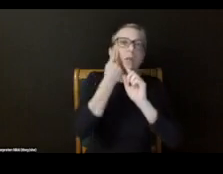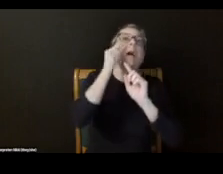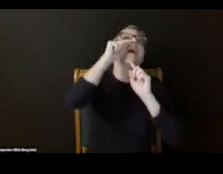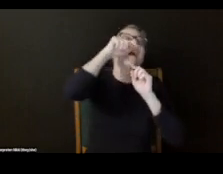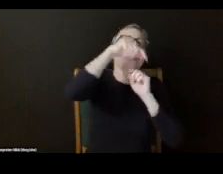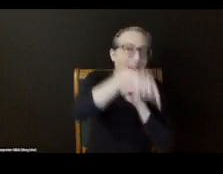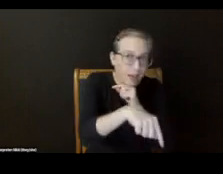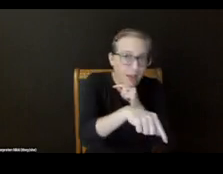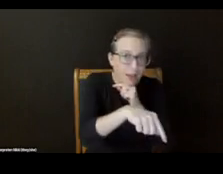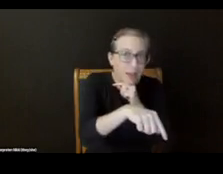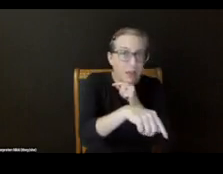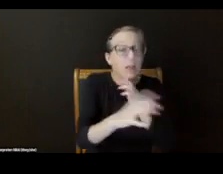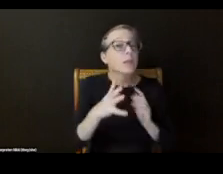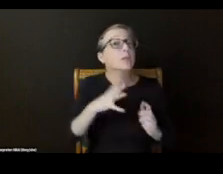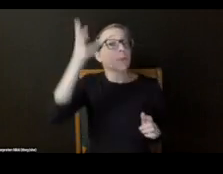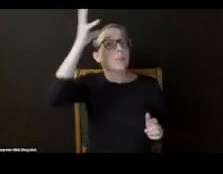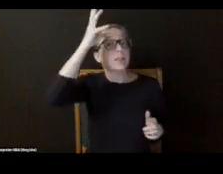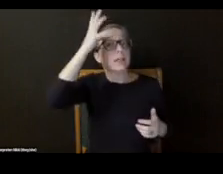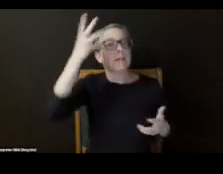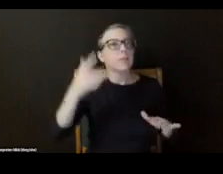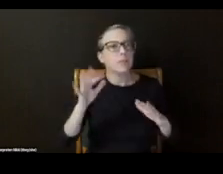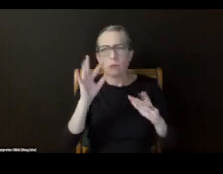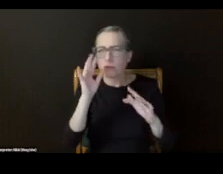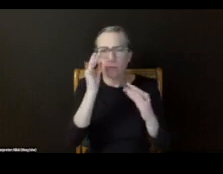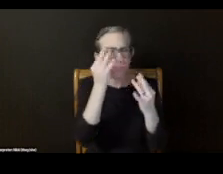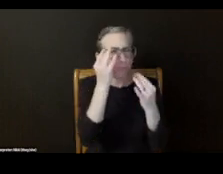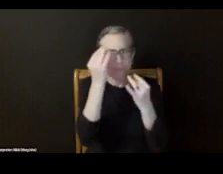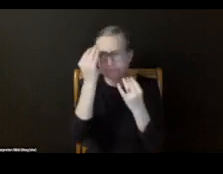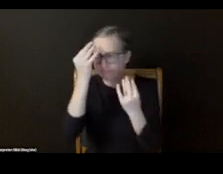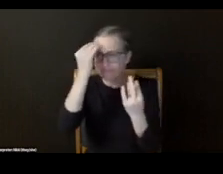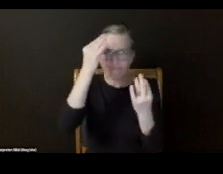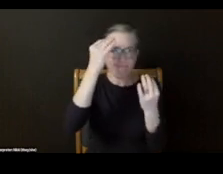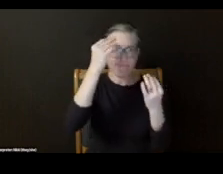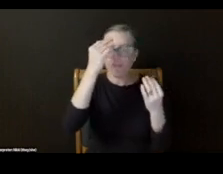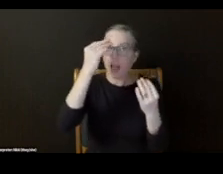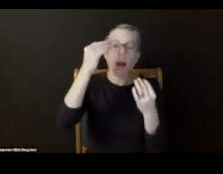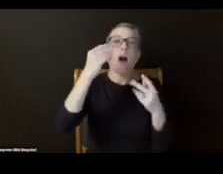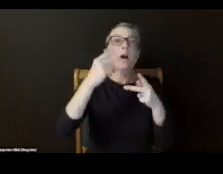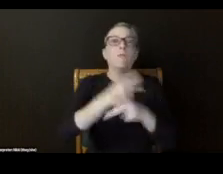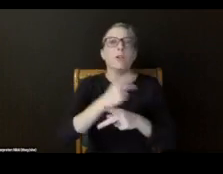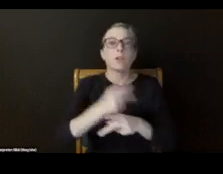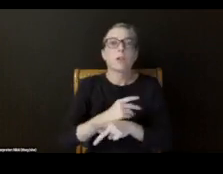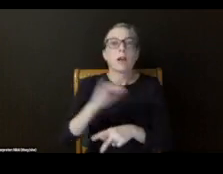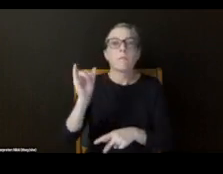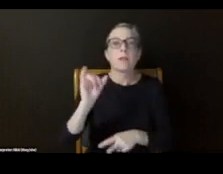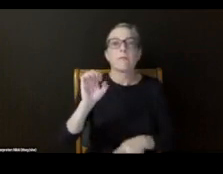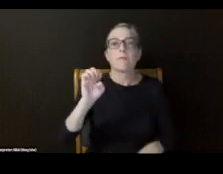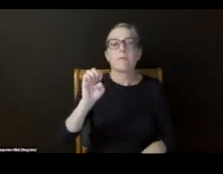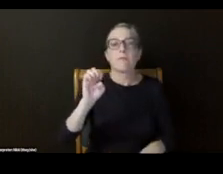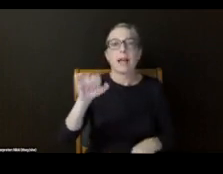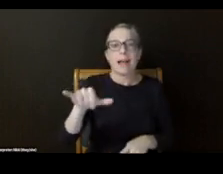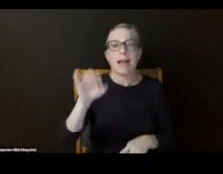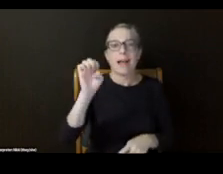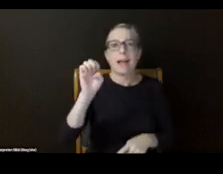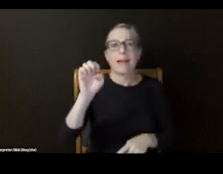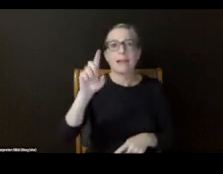her like be like in a slanted position, like in a raised position,